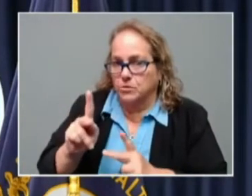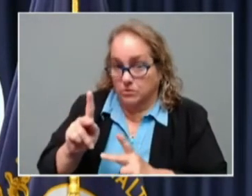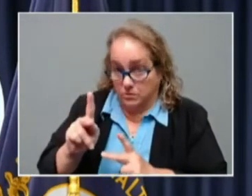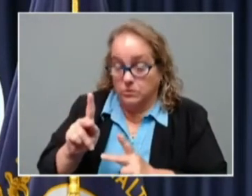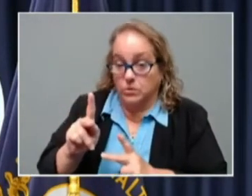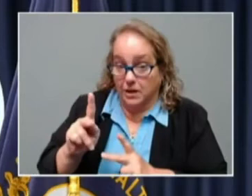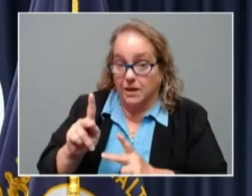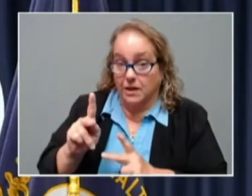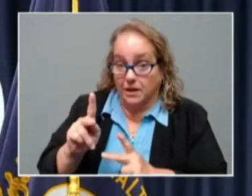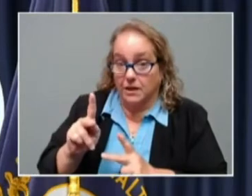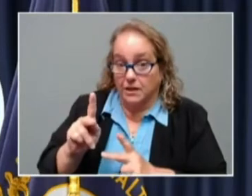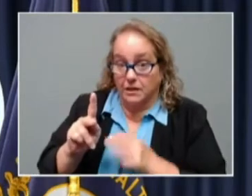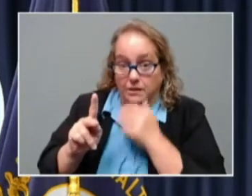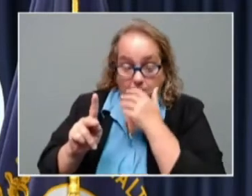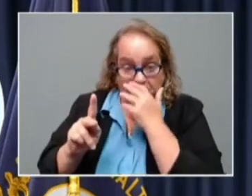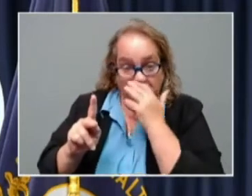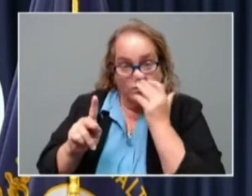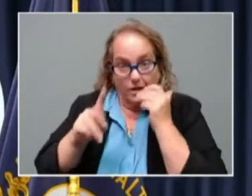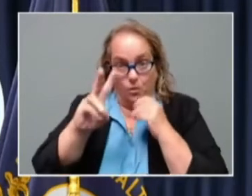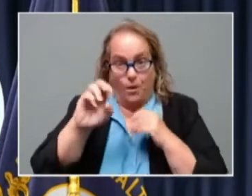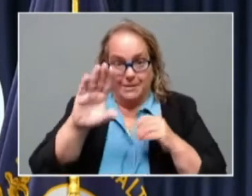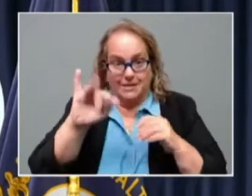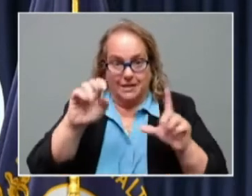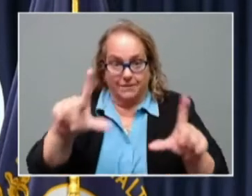right with that because I have a parent teacher conference here coming up in a